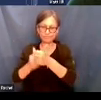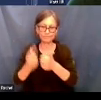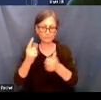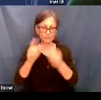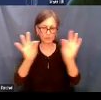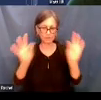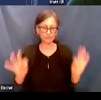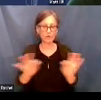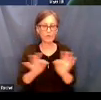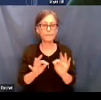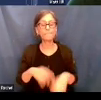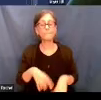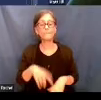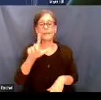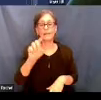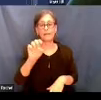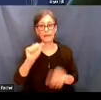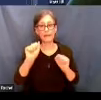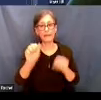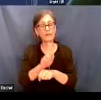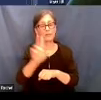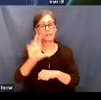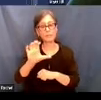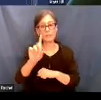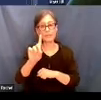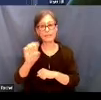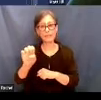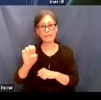The LEAs may use the CDE interview tool as a resource,